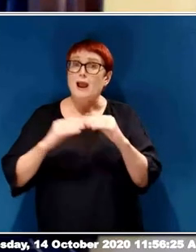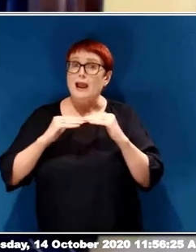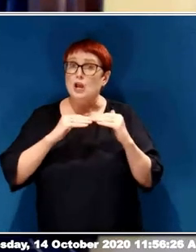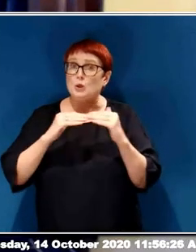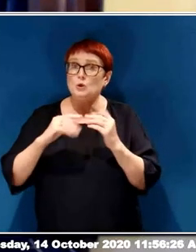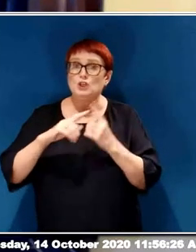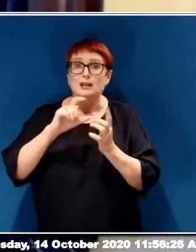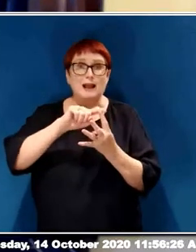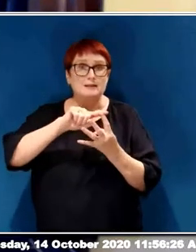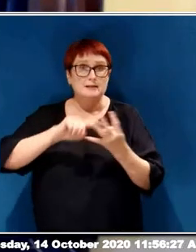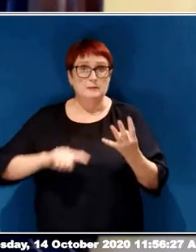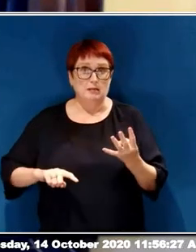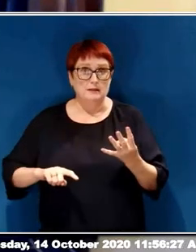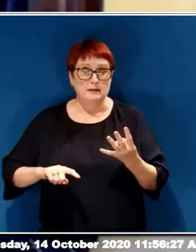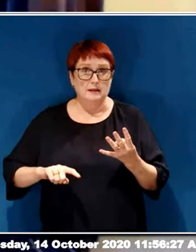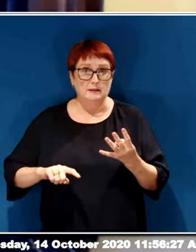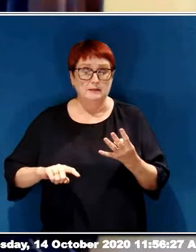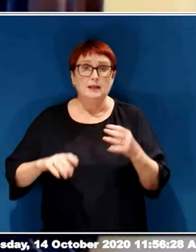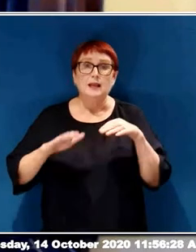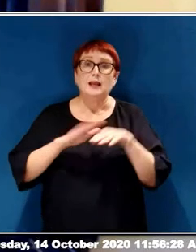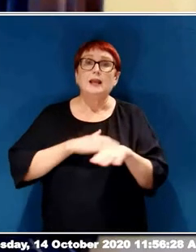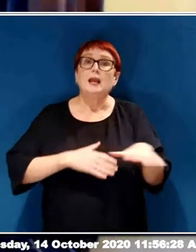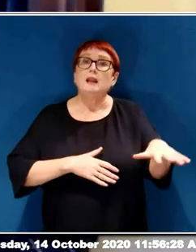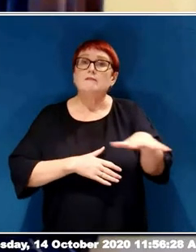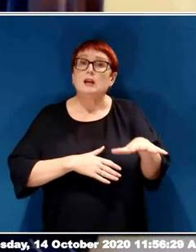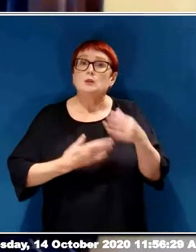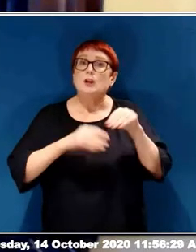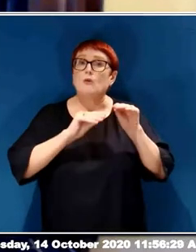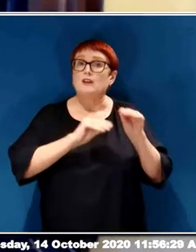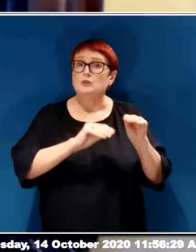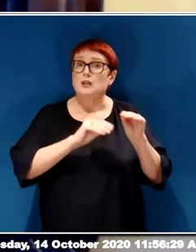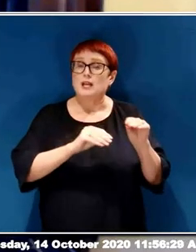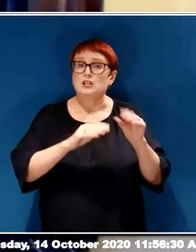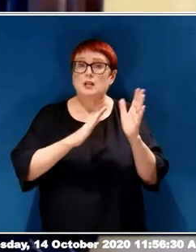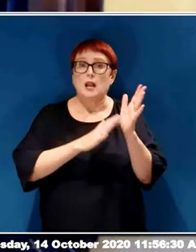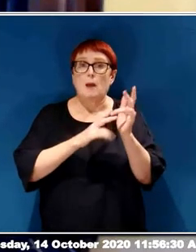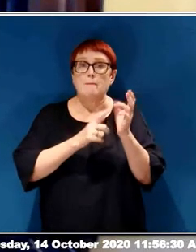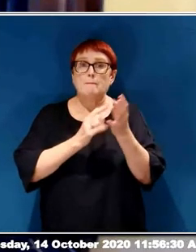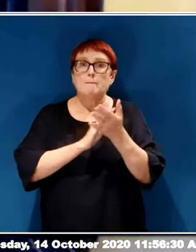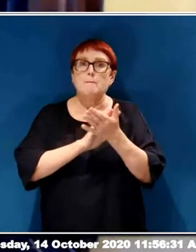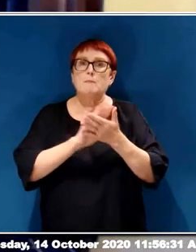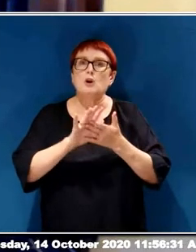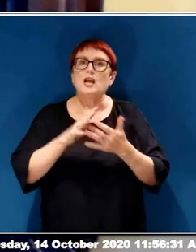Faculty of Education at Monash University, having worked in that